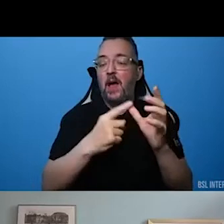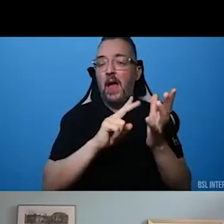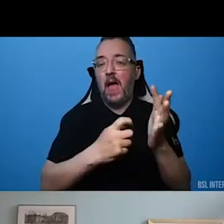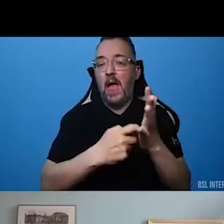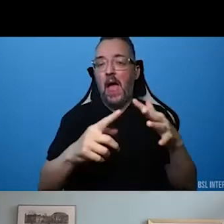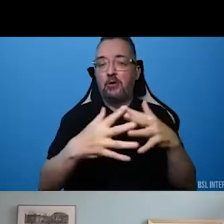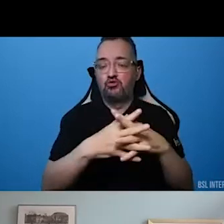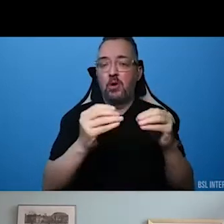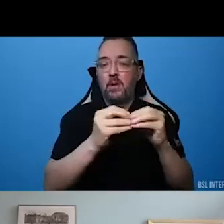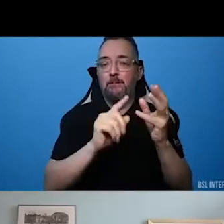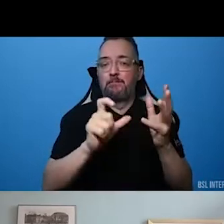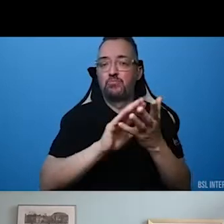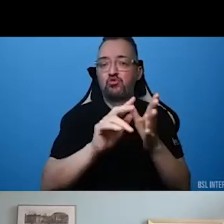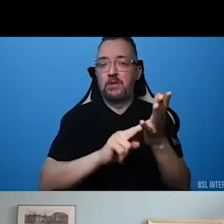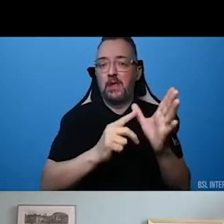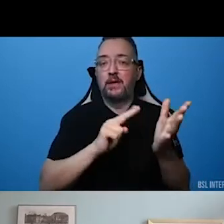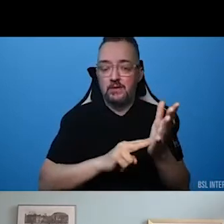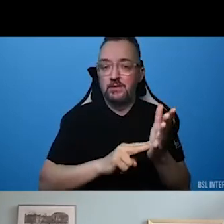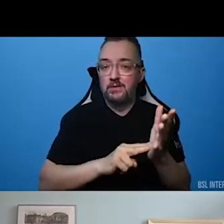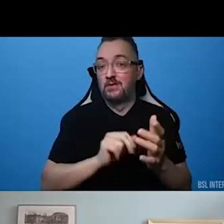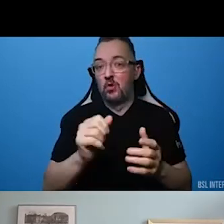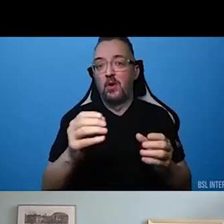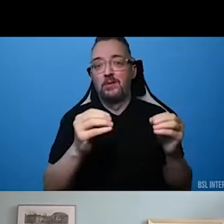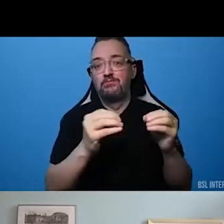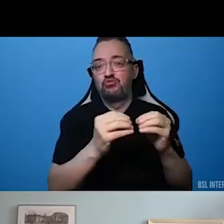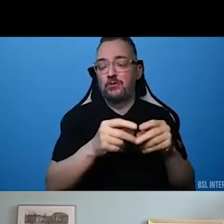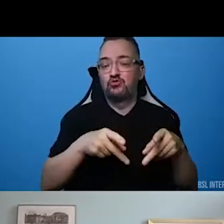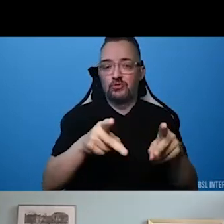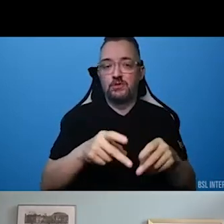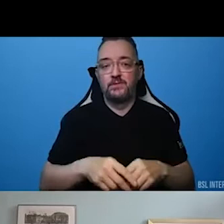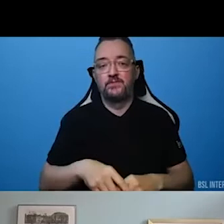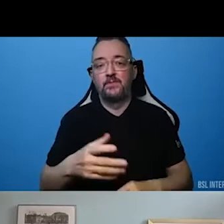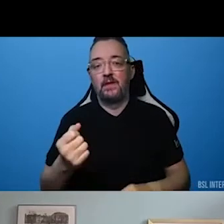Buchanan Street. And we have Virginia Place in Virginia Street as well